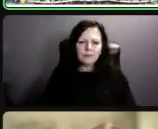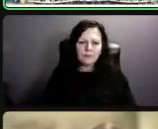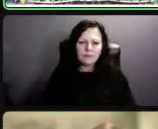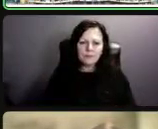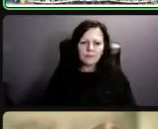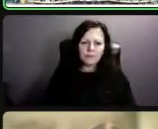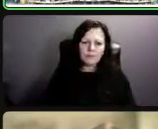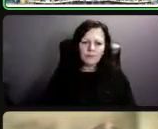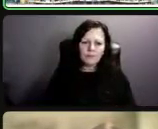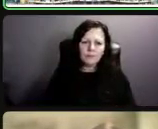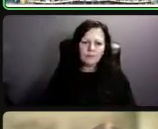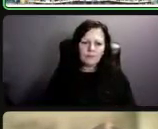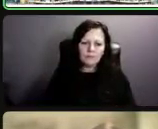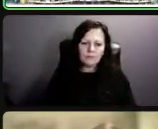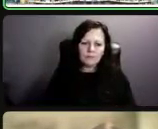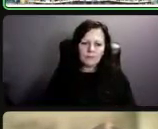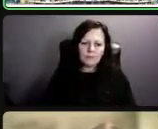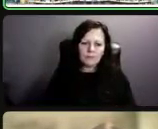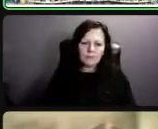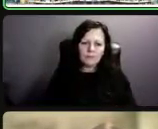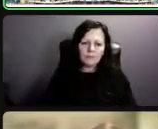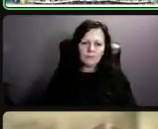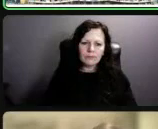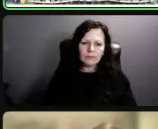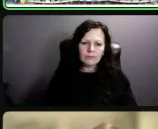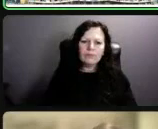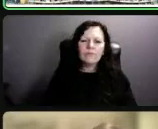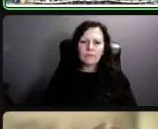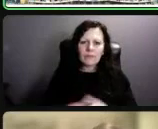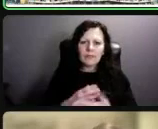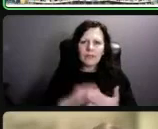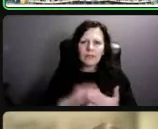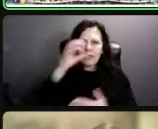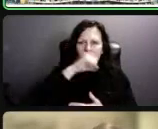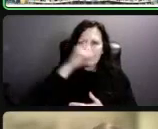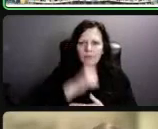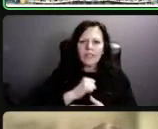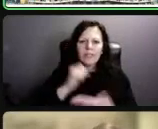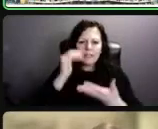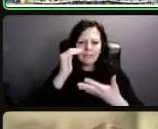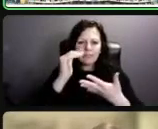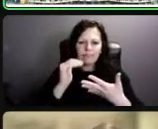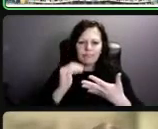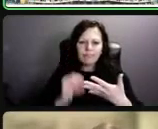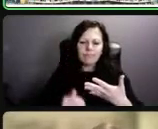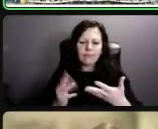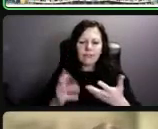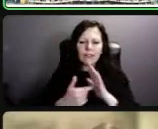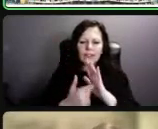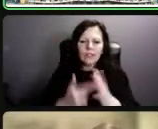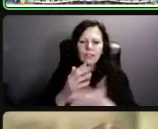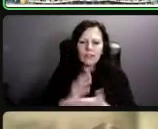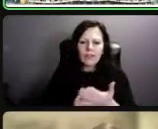BRUSHING PLATES PLAYS A BIG PART OF IT WOULD LOSE OUT ON A